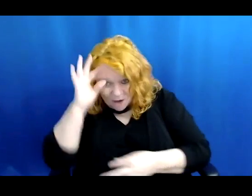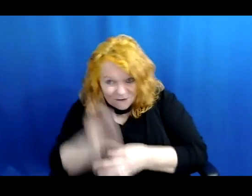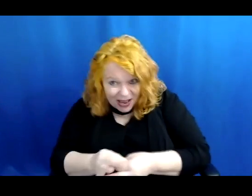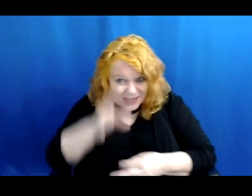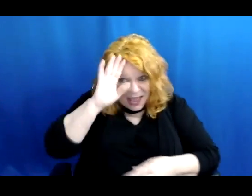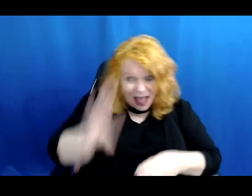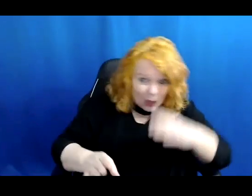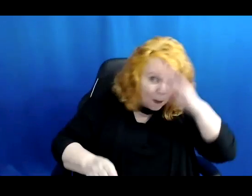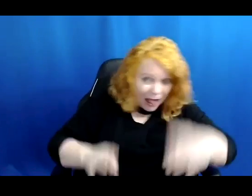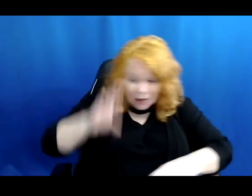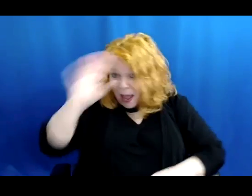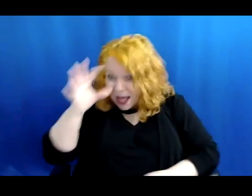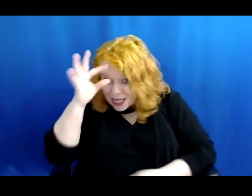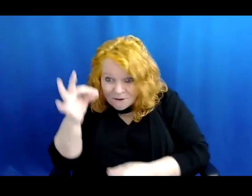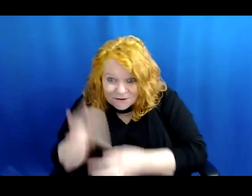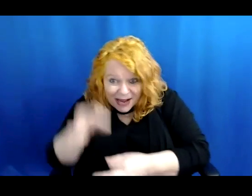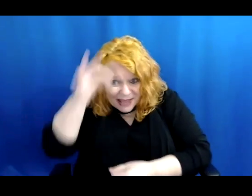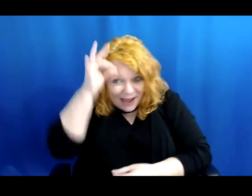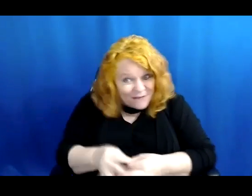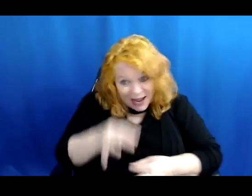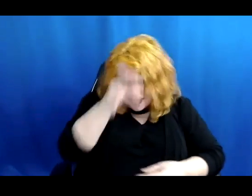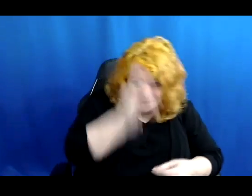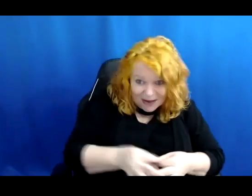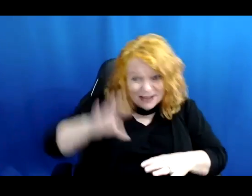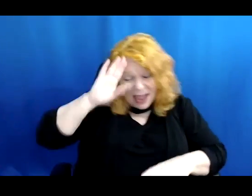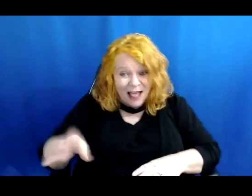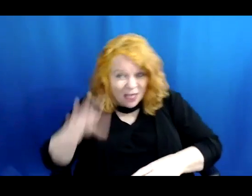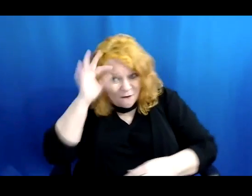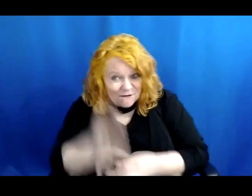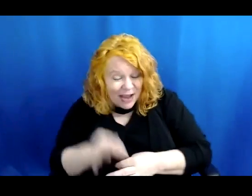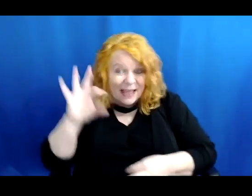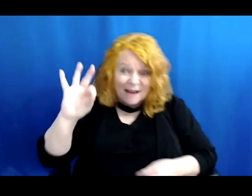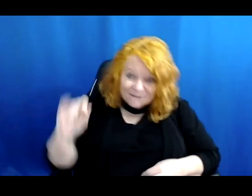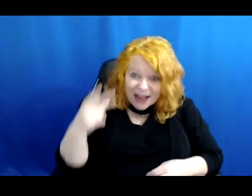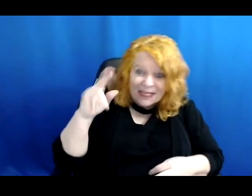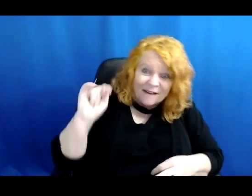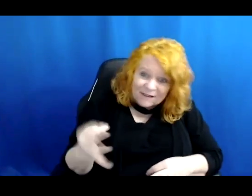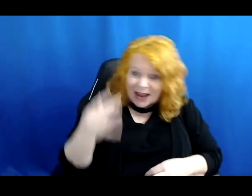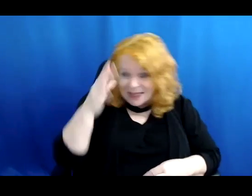Faith, Faith, Faith, hello Faith. Hello Faith, Faith, Faith Faith. Faith